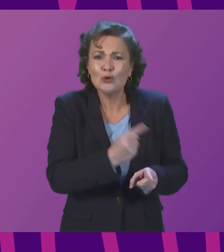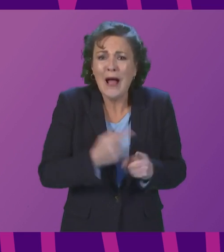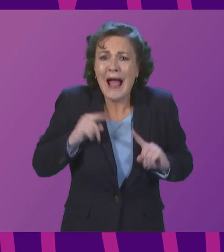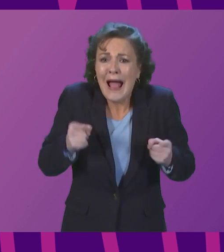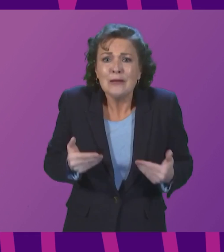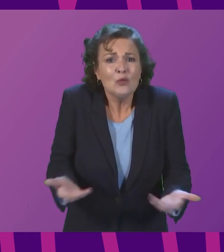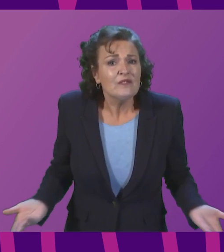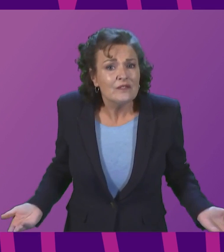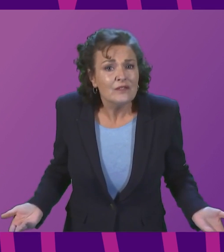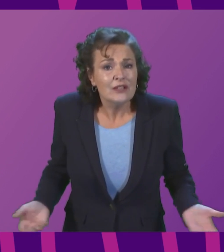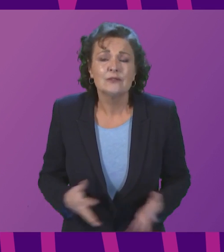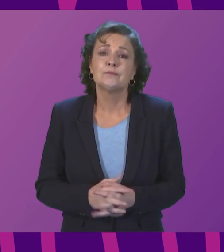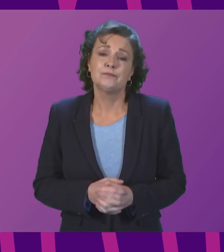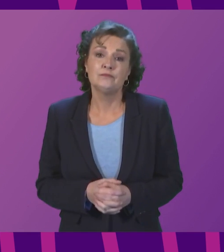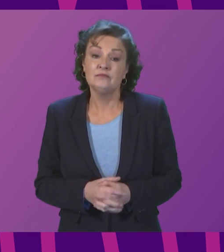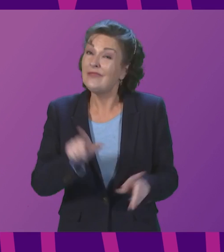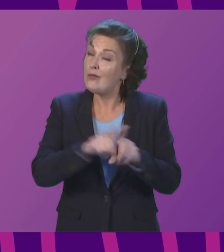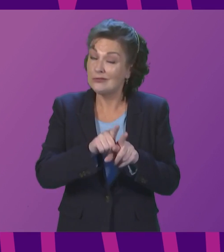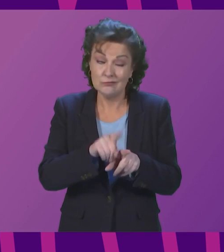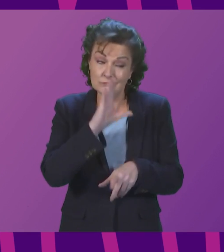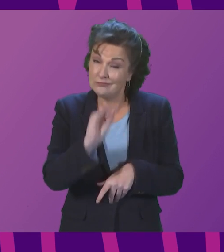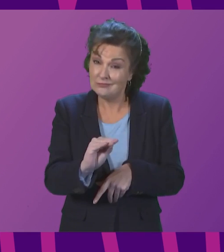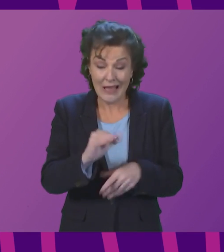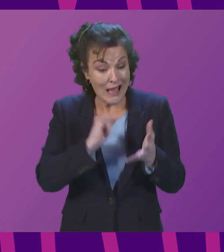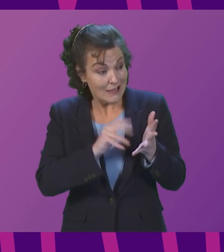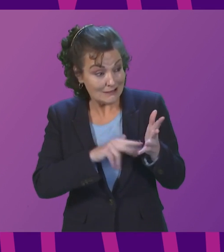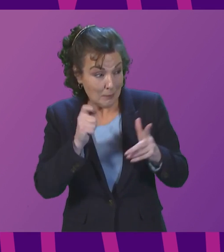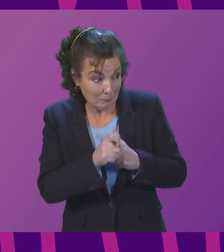It is not the case that the Government has not taken action.